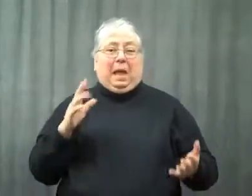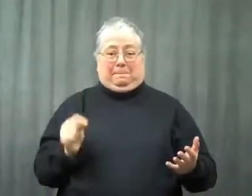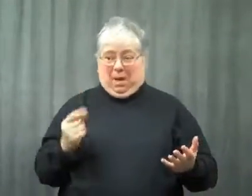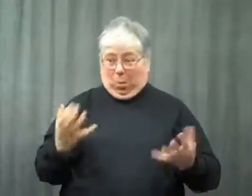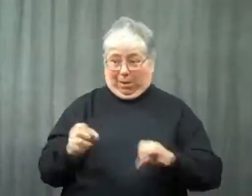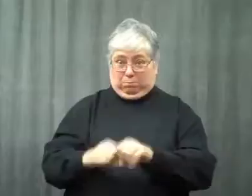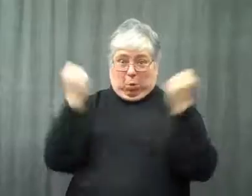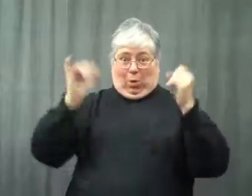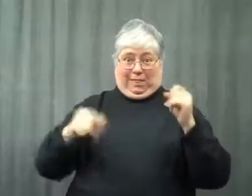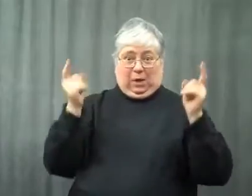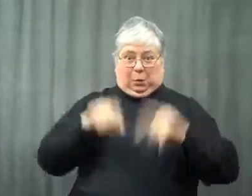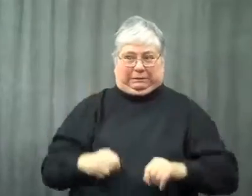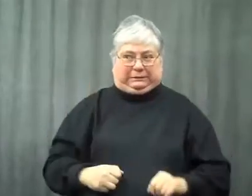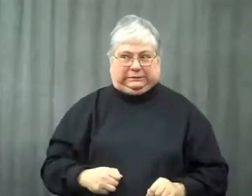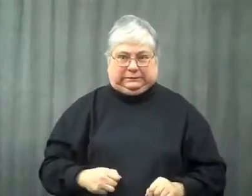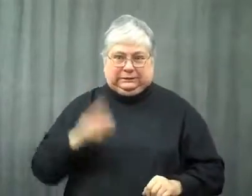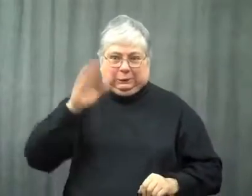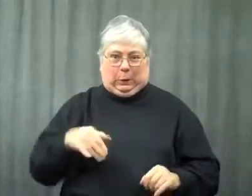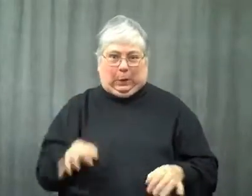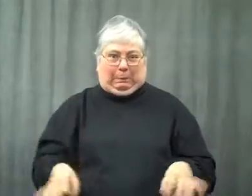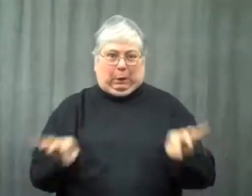They don't support breaking the treaty because they know it's important,